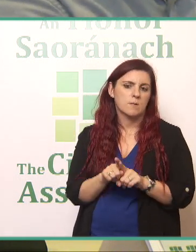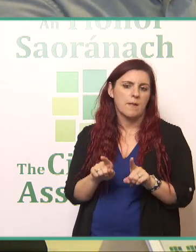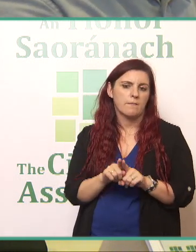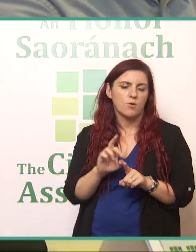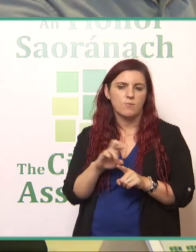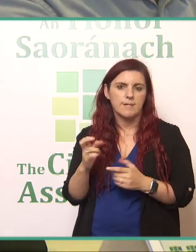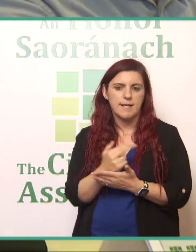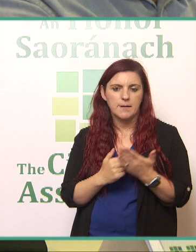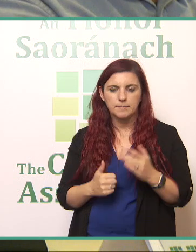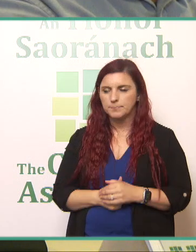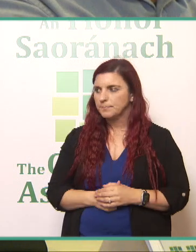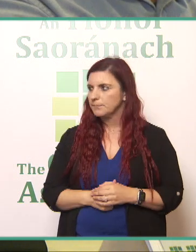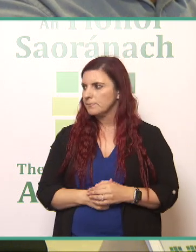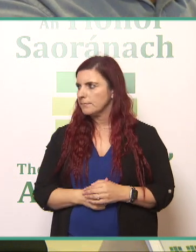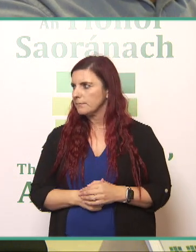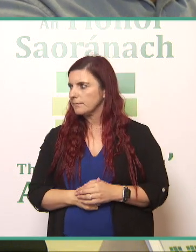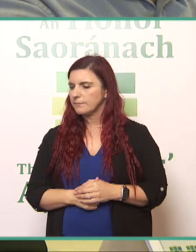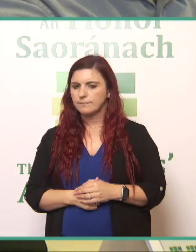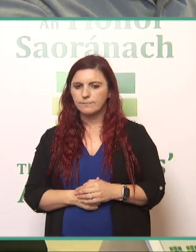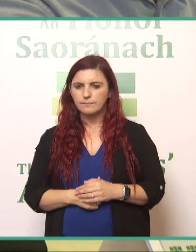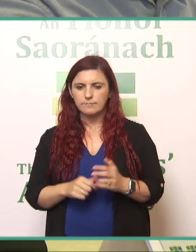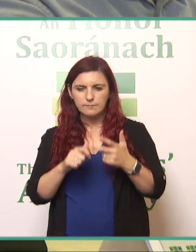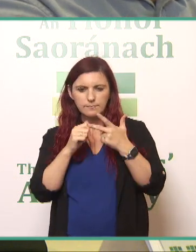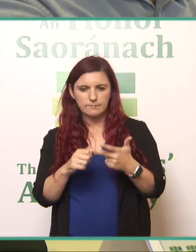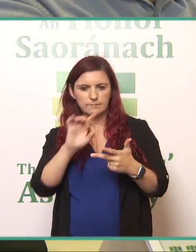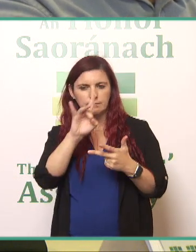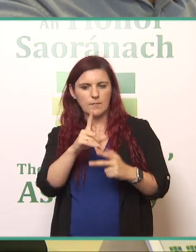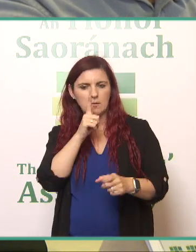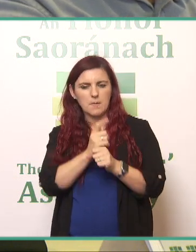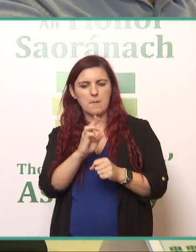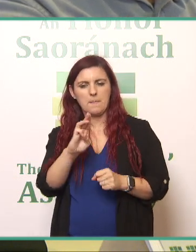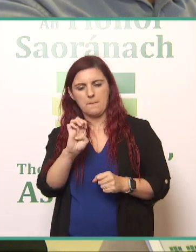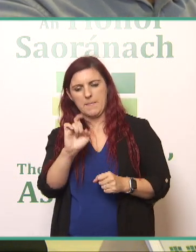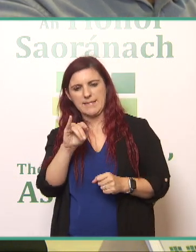I think the third question was on pesticides.